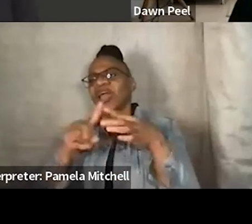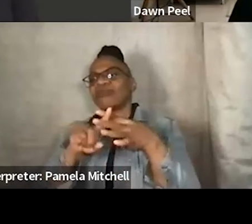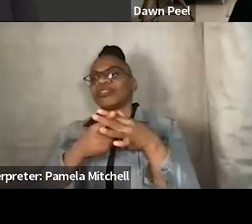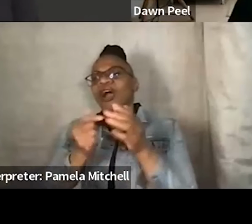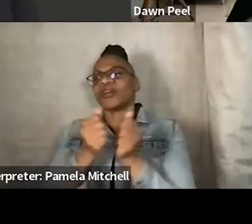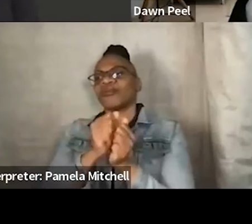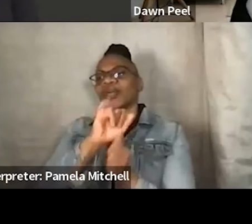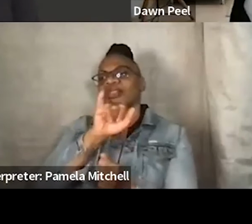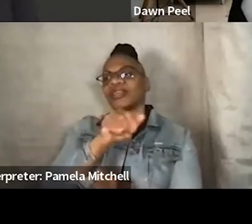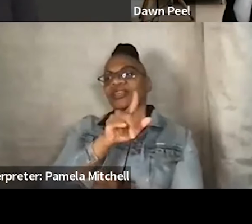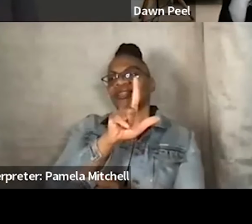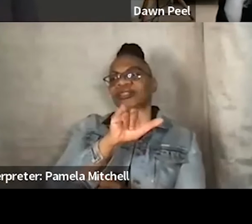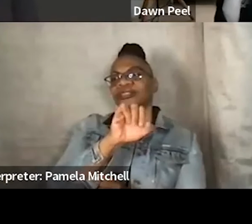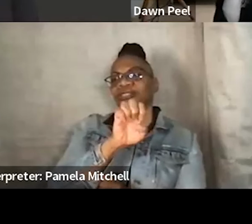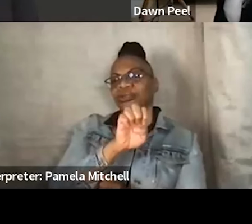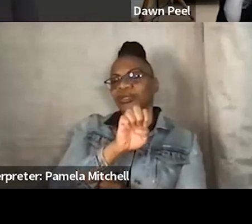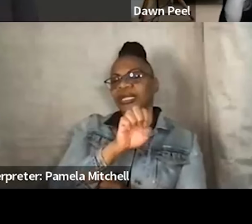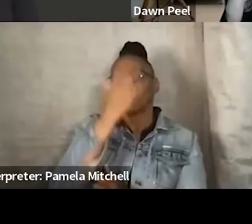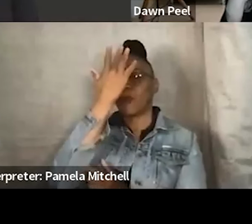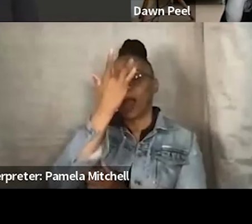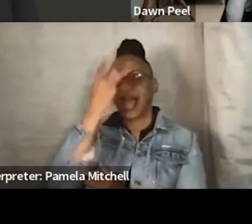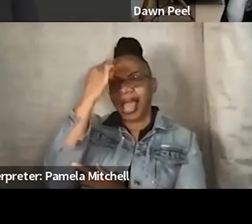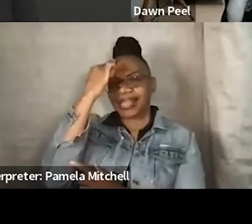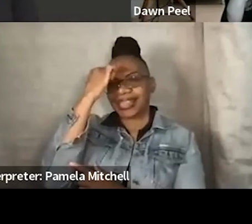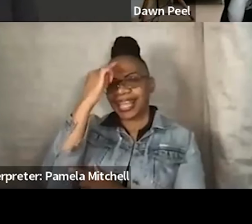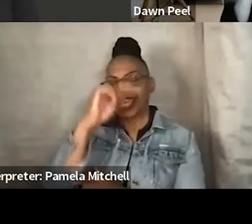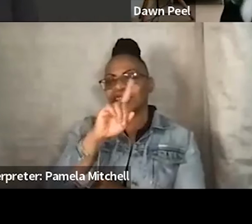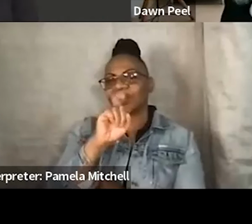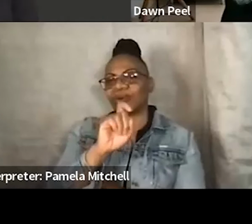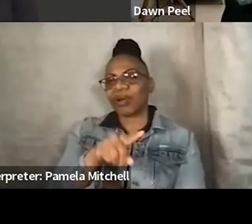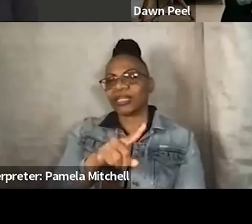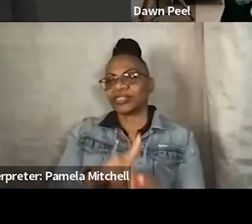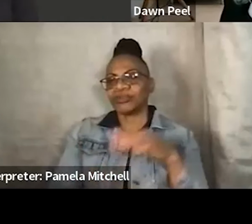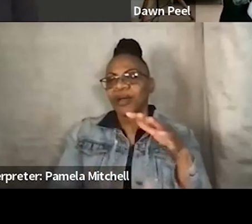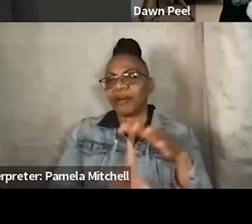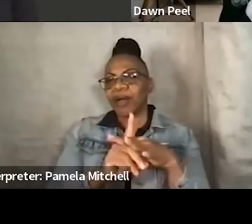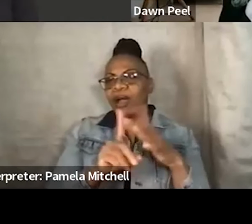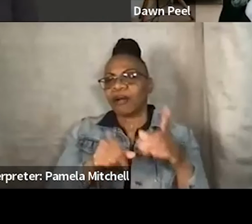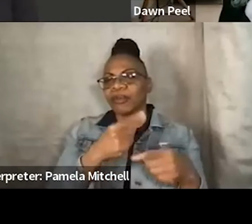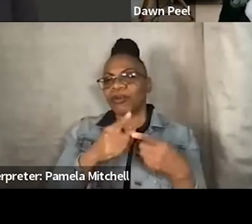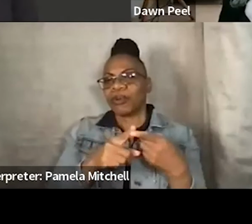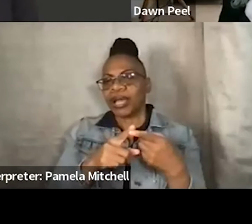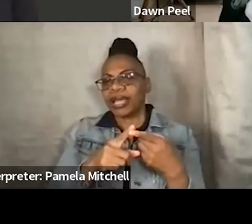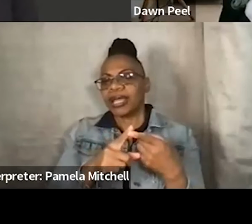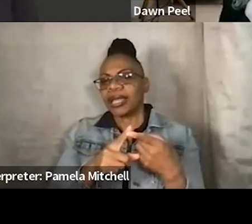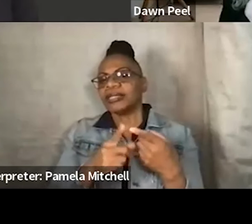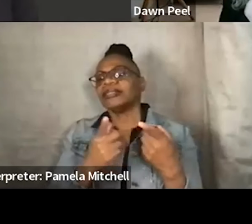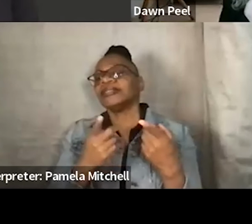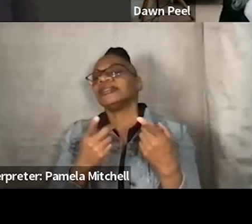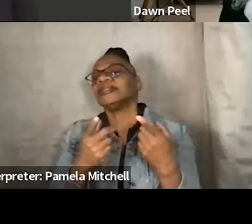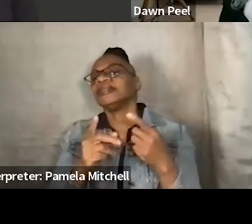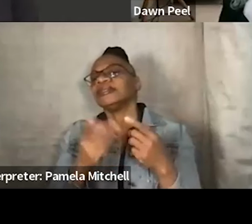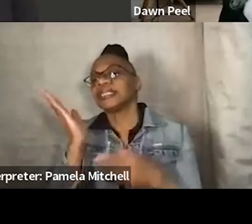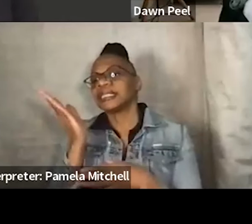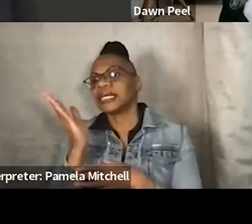because I think the question came up when the two of you were presenting. You talked a little bit about crisis call workflow,